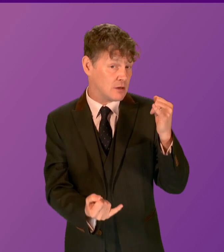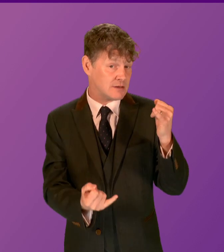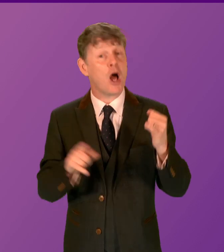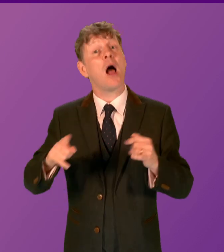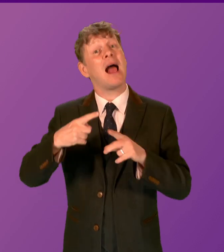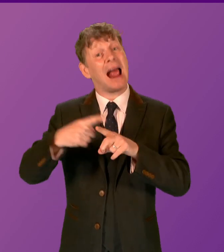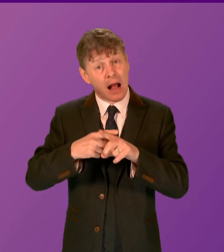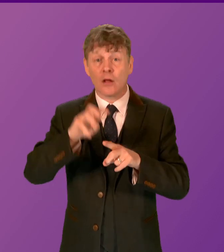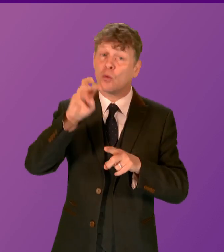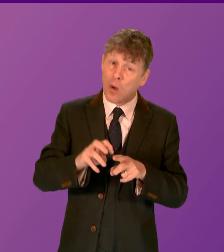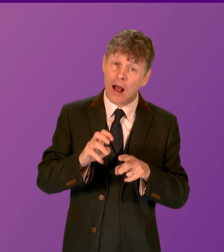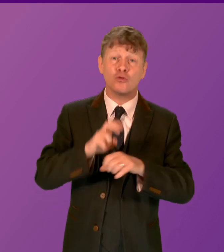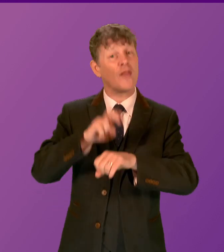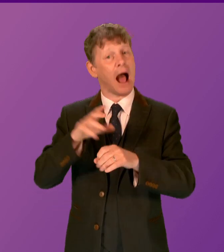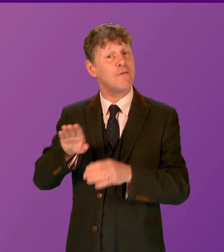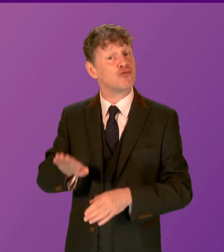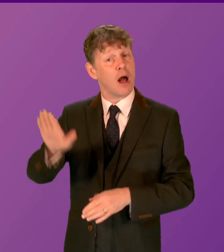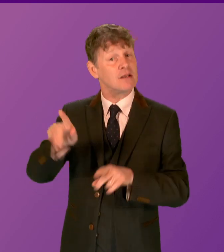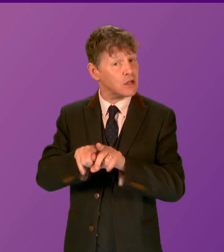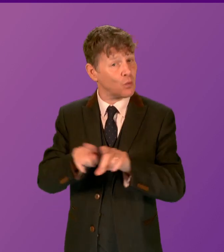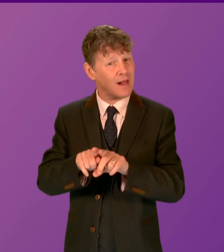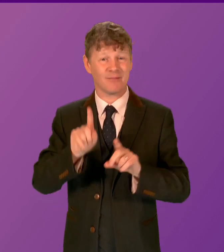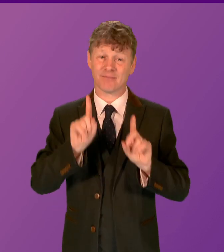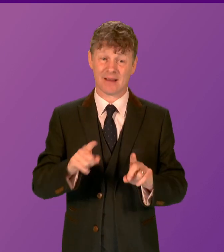I suspect that that is partly because of the tide that we are up against.